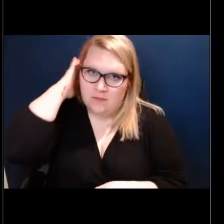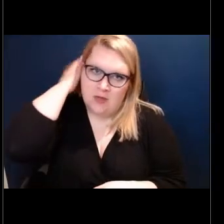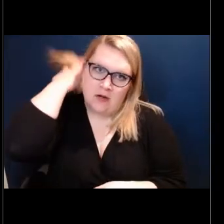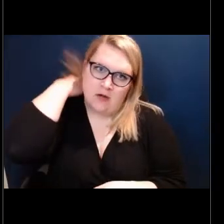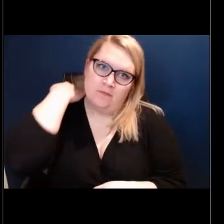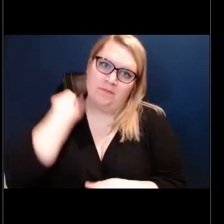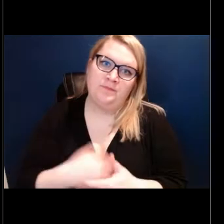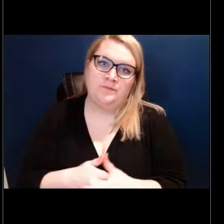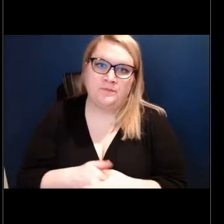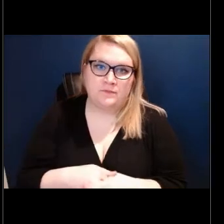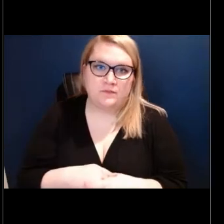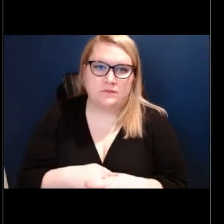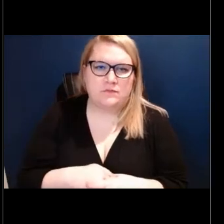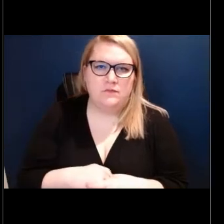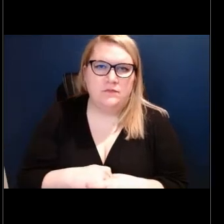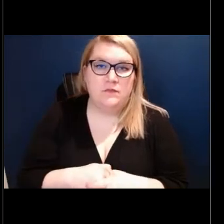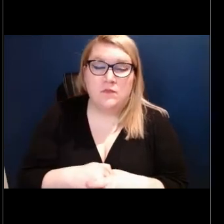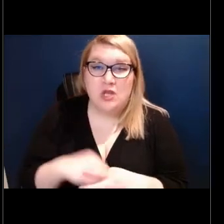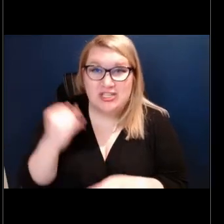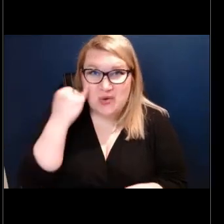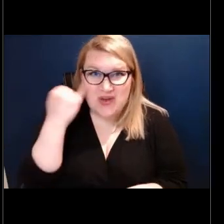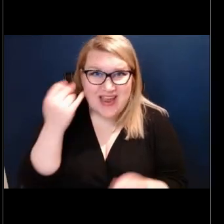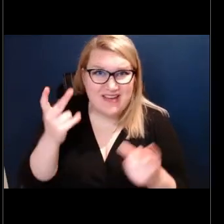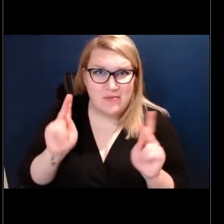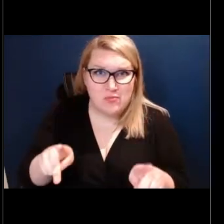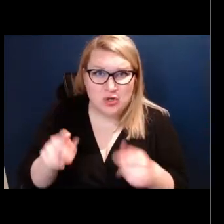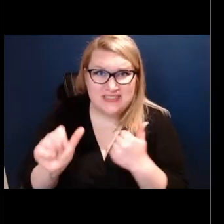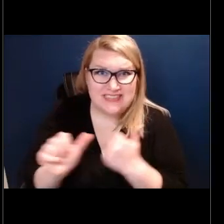So what happens when a person is in distress and they activate their beacon?